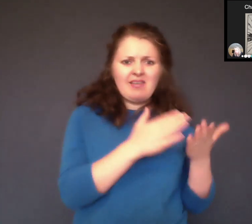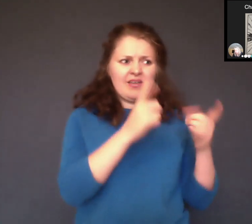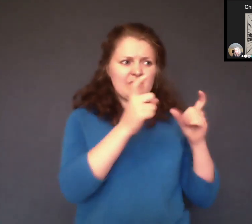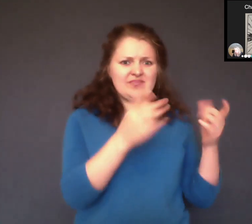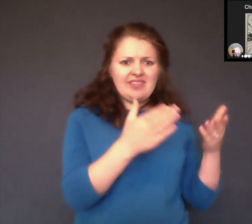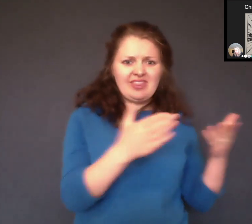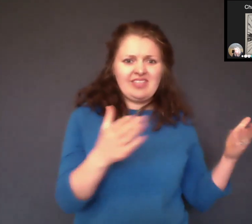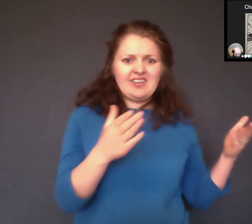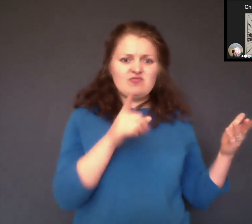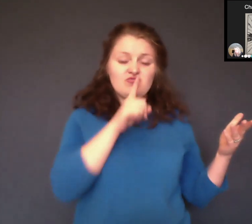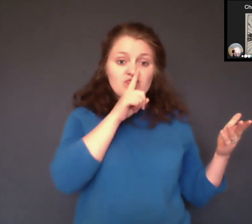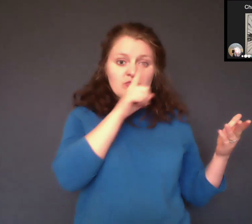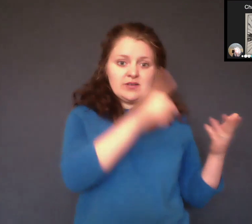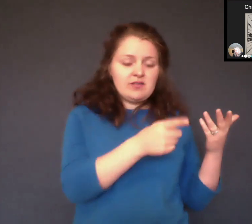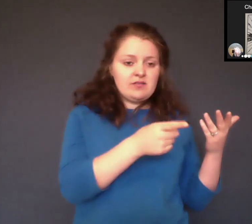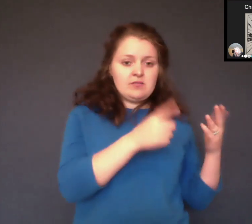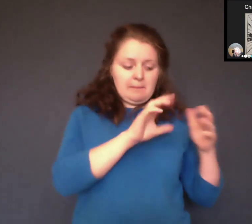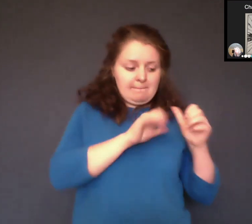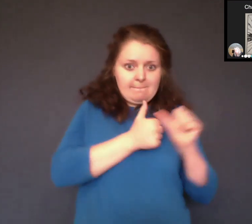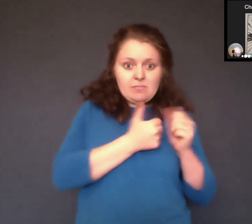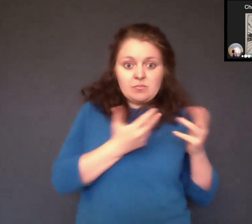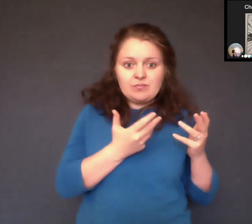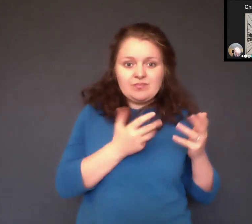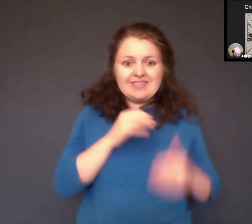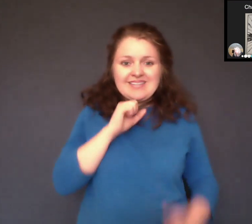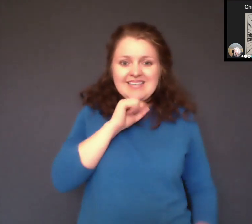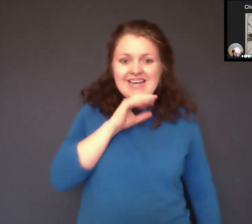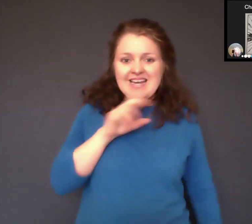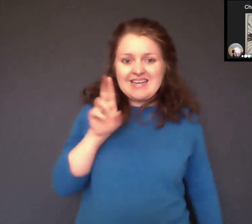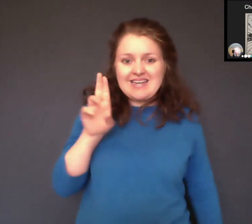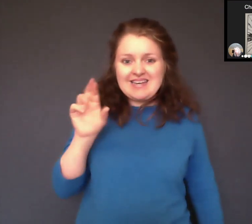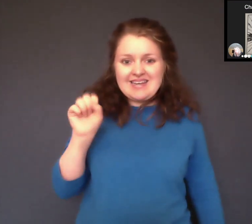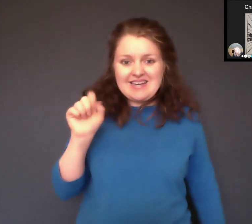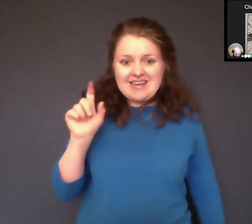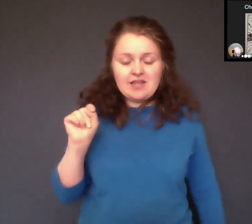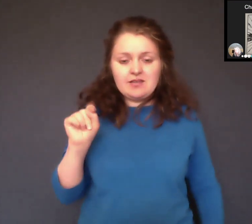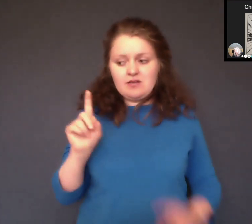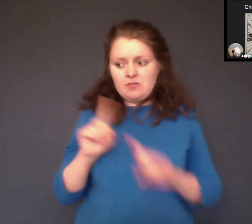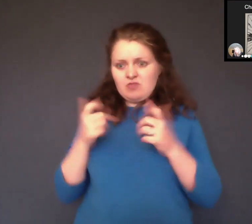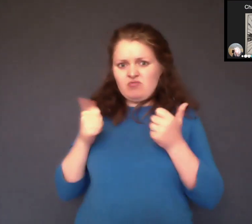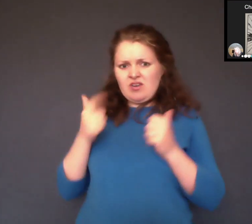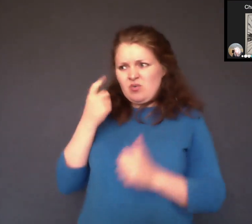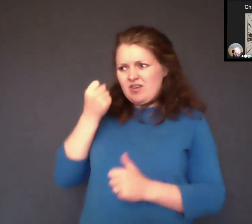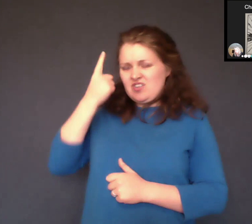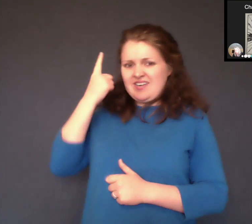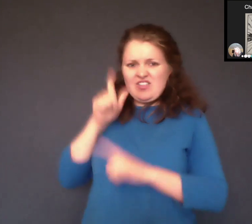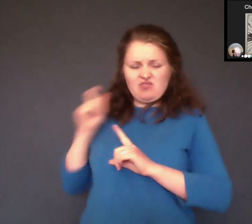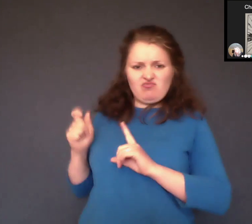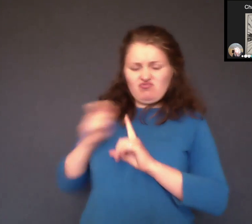veneer of deceits that the house had polished to such perfection was quite another as harvey